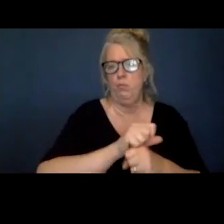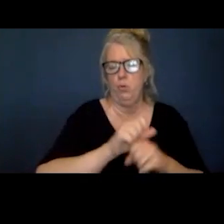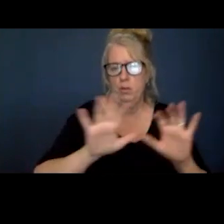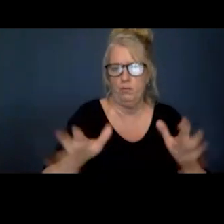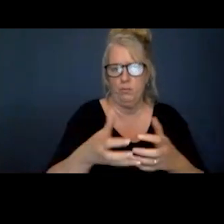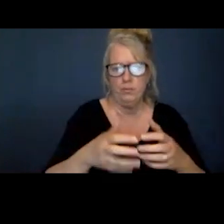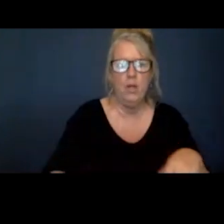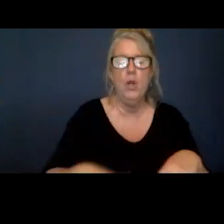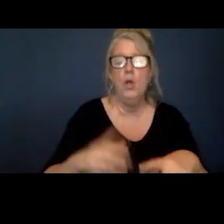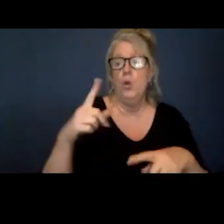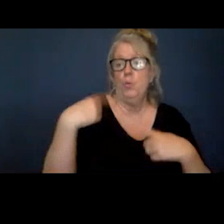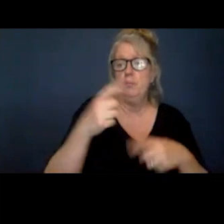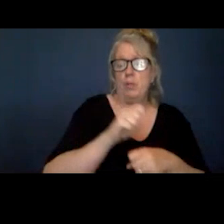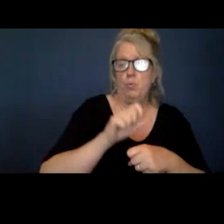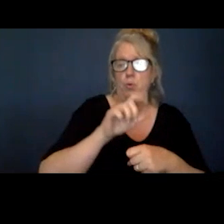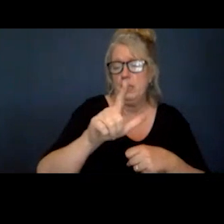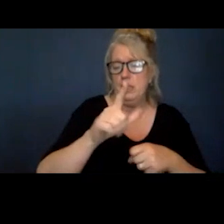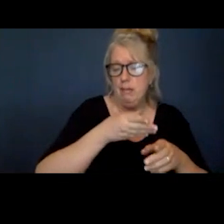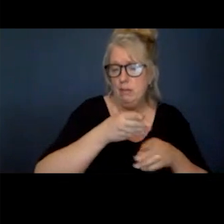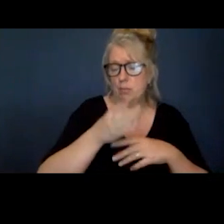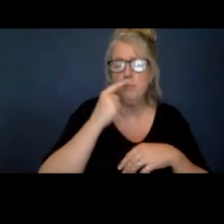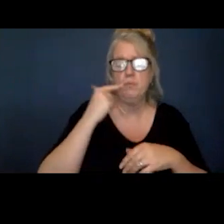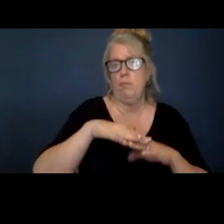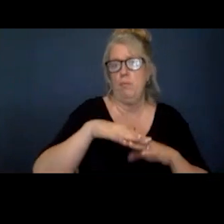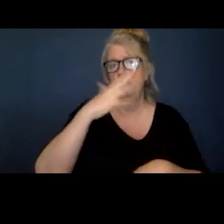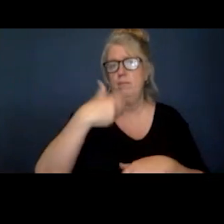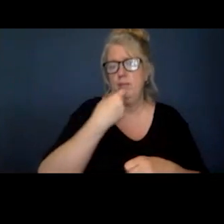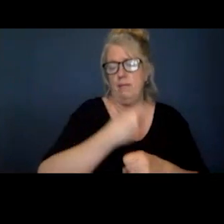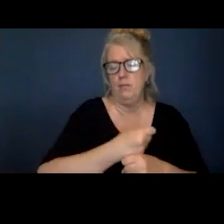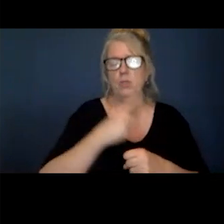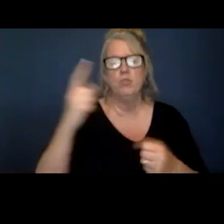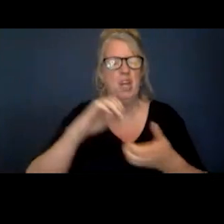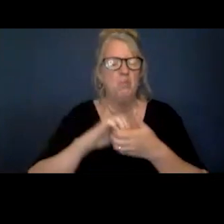in your industry for five plus years and have partnerships with a few other employers in the